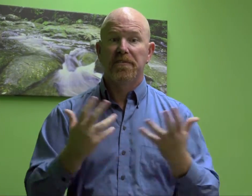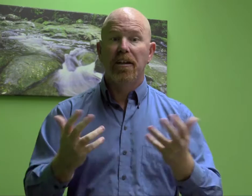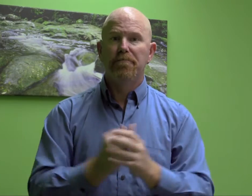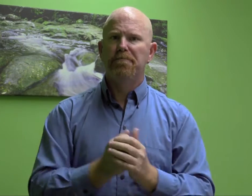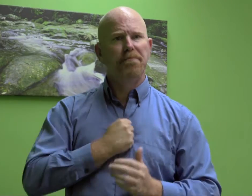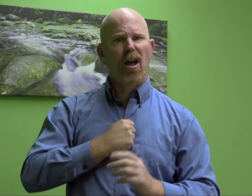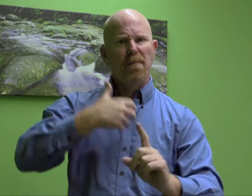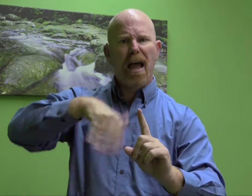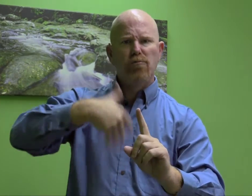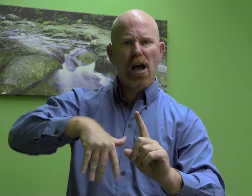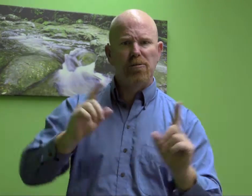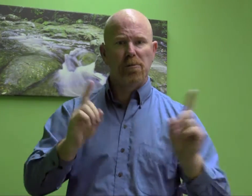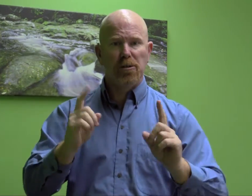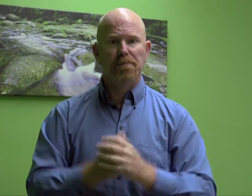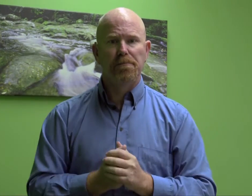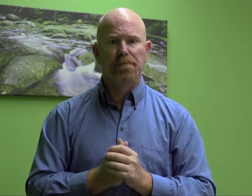So a little bit about my background.